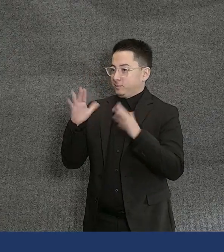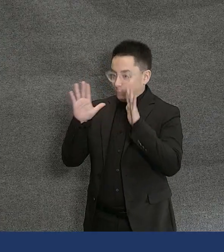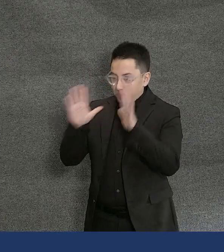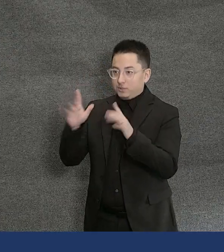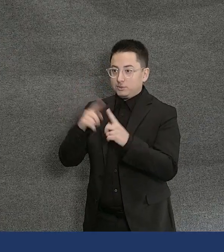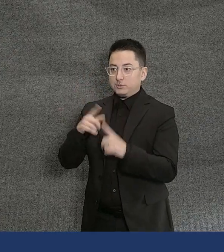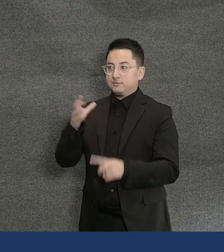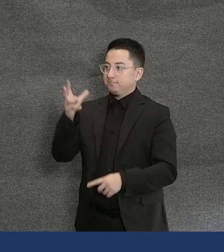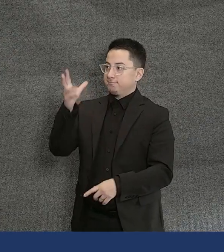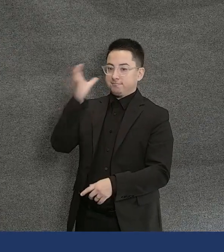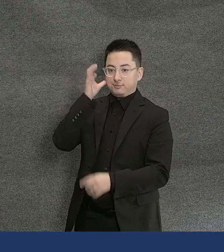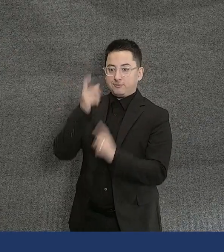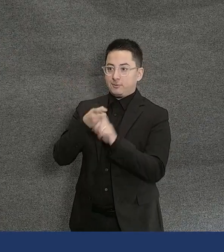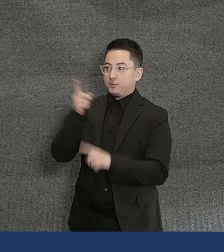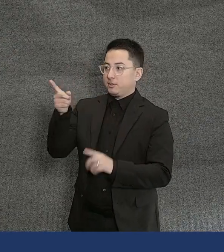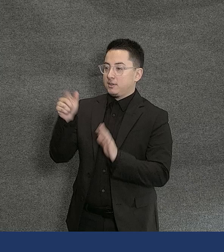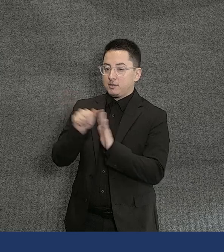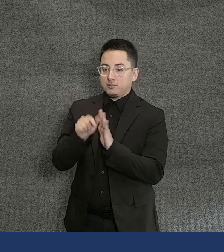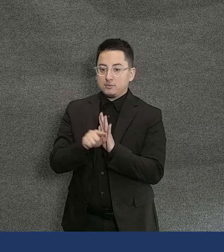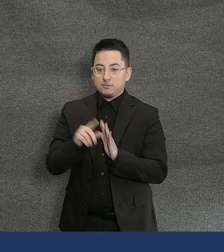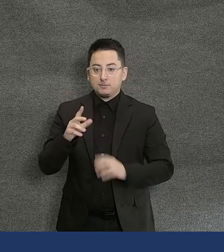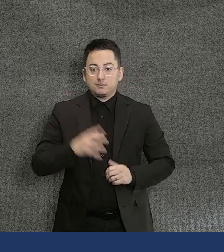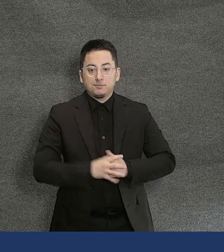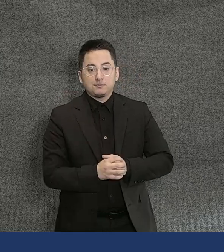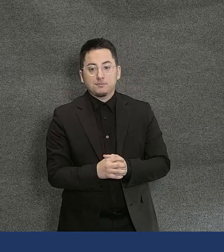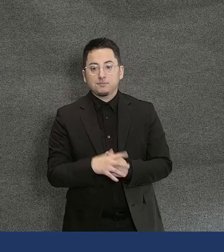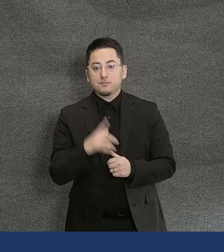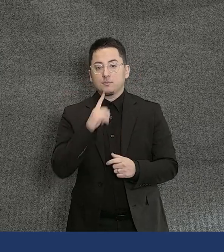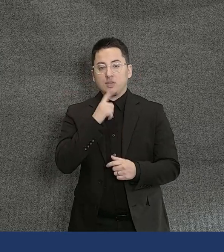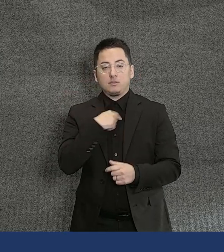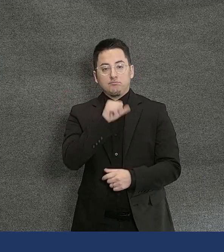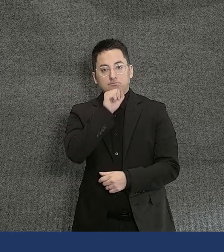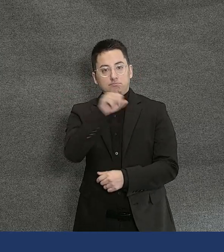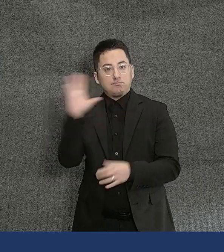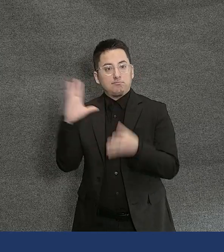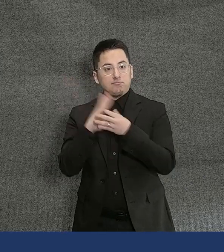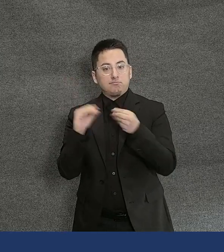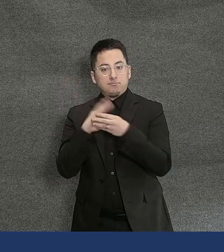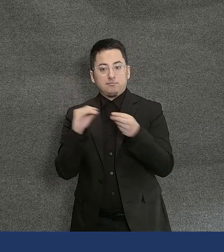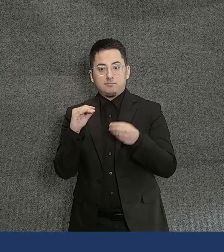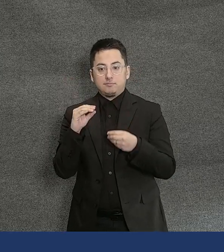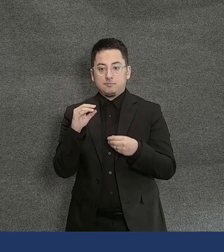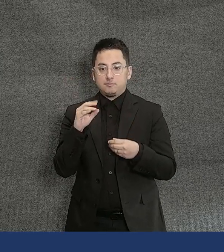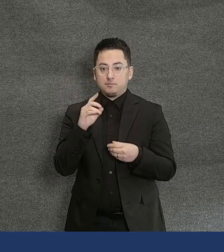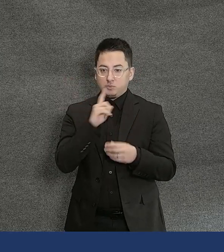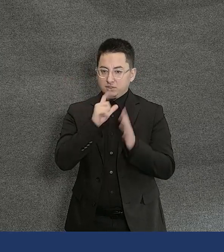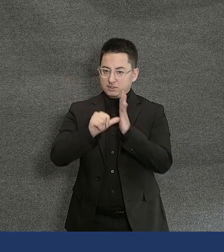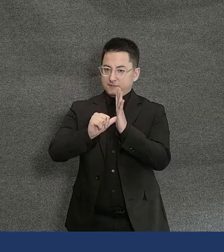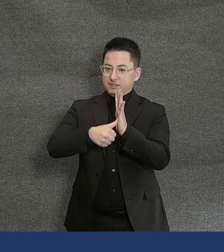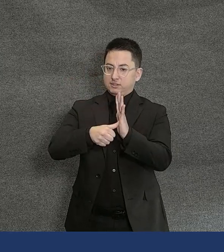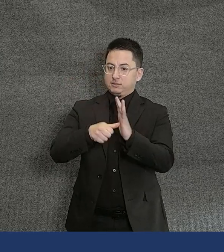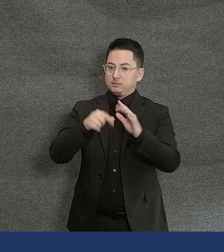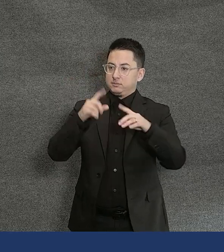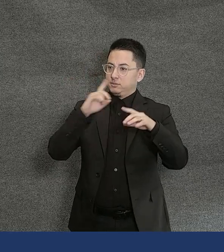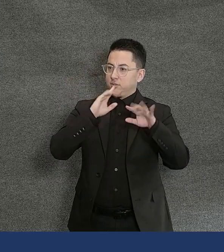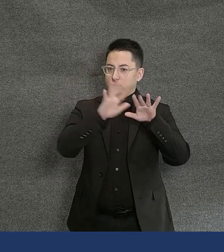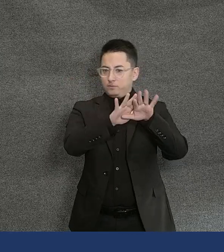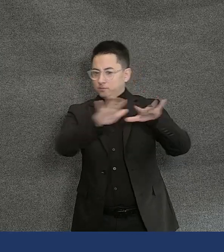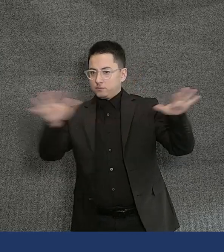And I loved how he said-- how it emphasizes abilities and not disabilities.